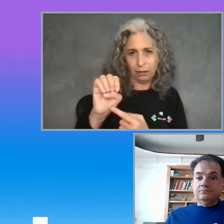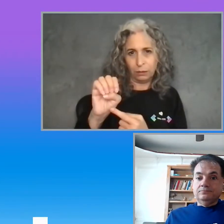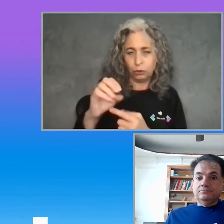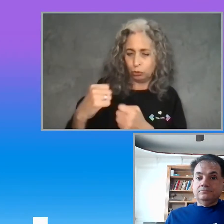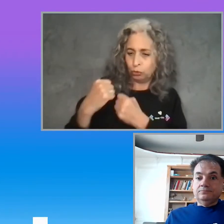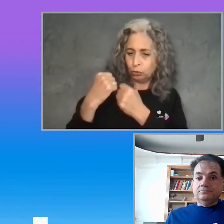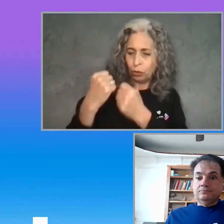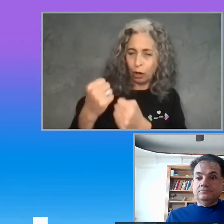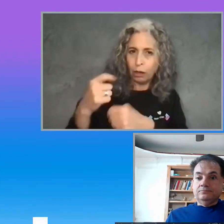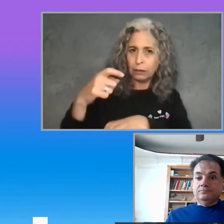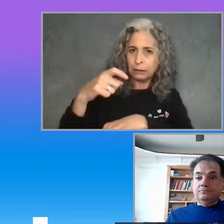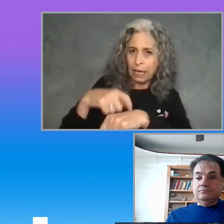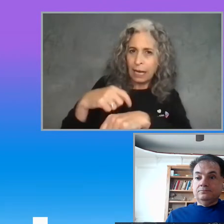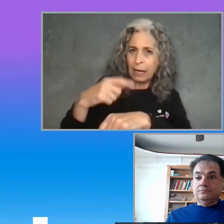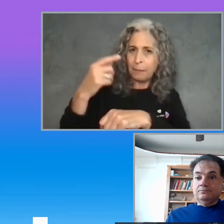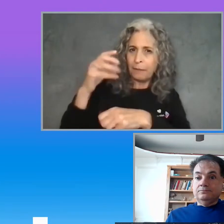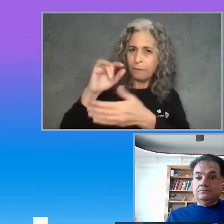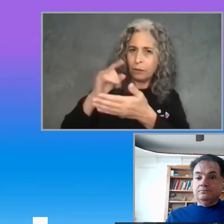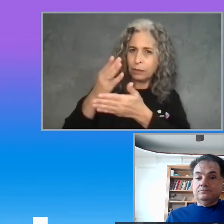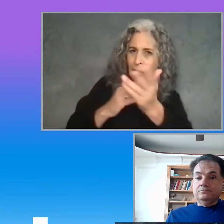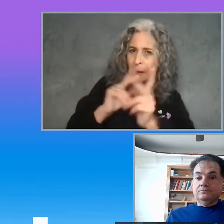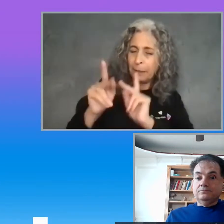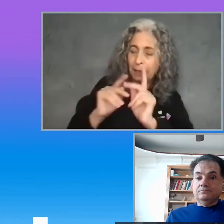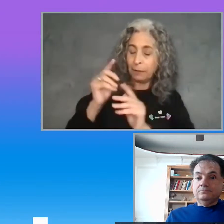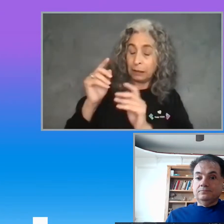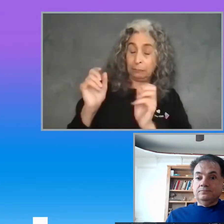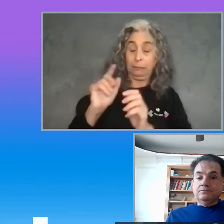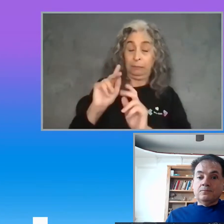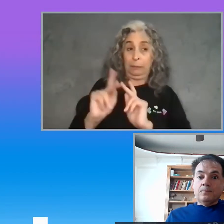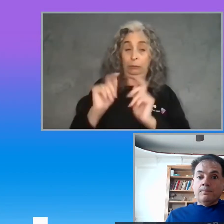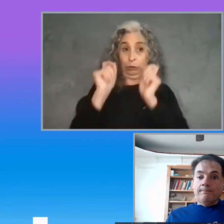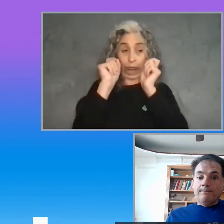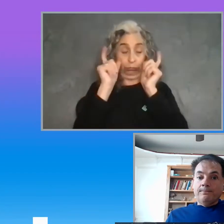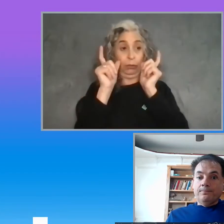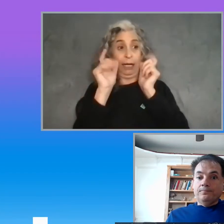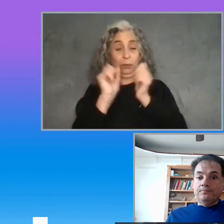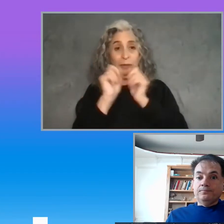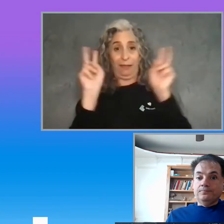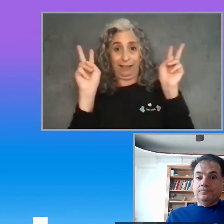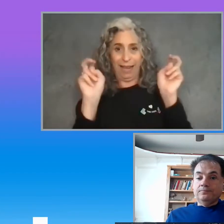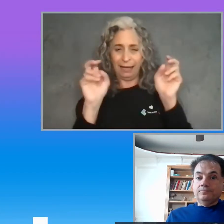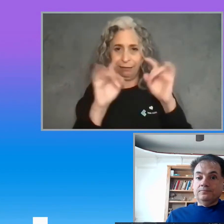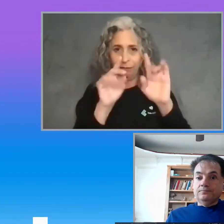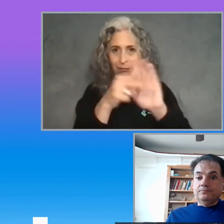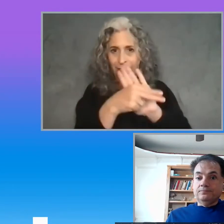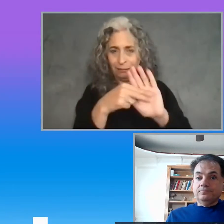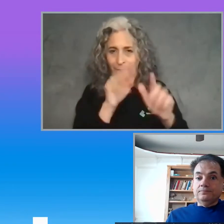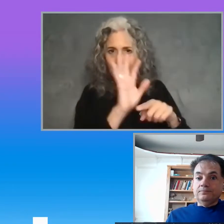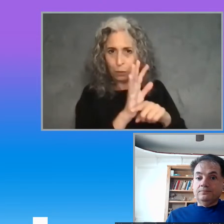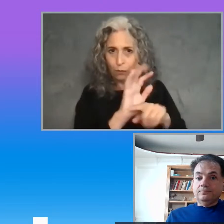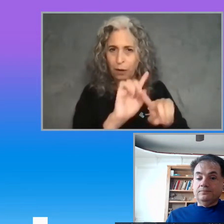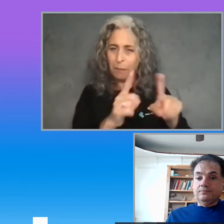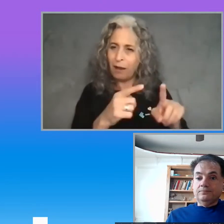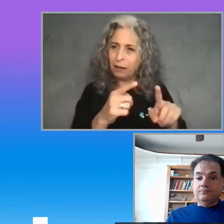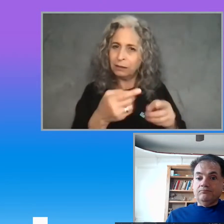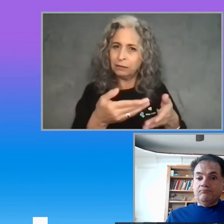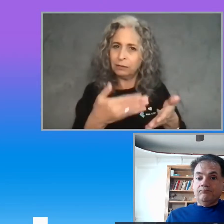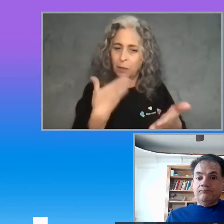for some people, very startling title, but that it really kind